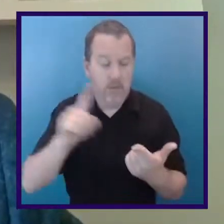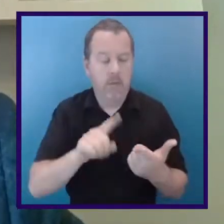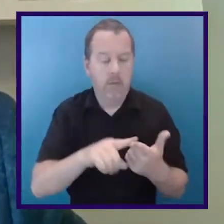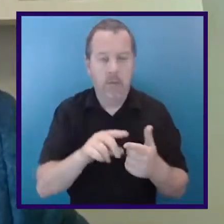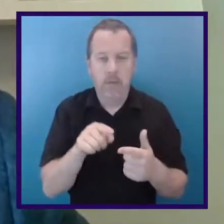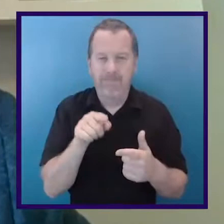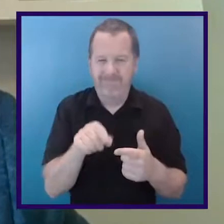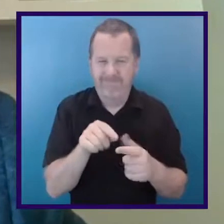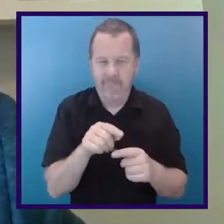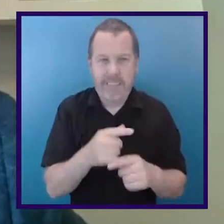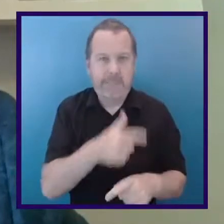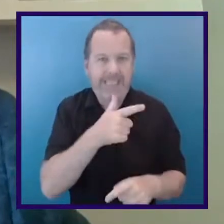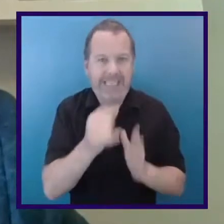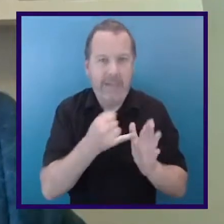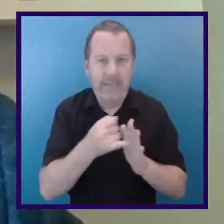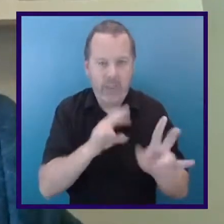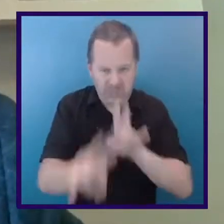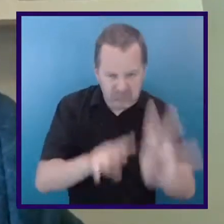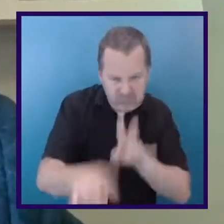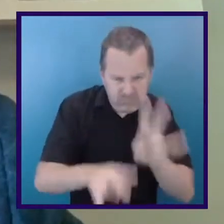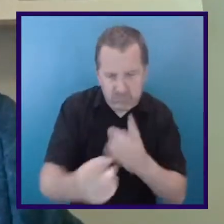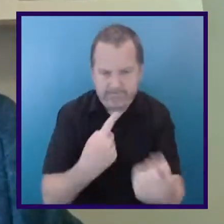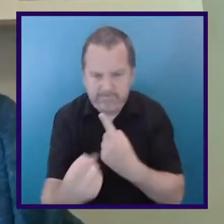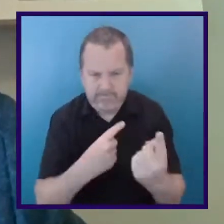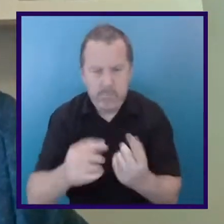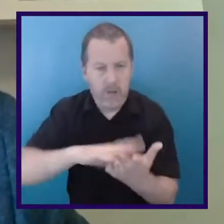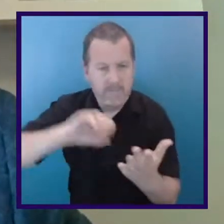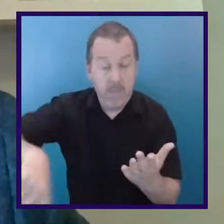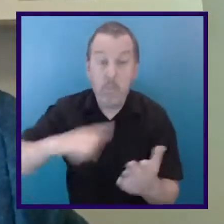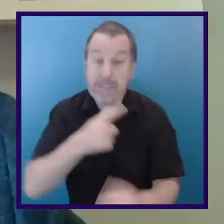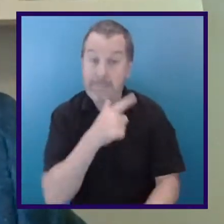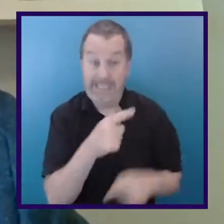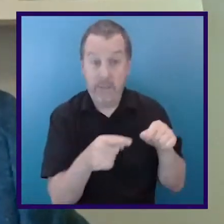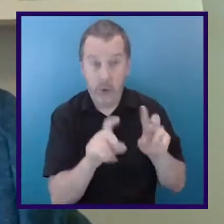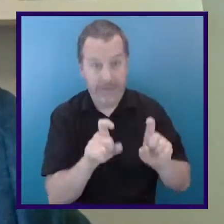examination, jettison the interrogation by speaking examination of course retain speaking